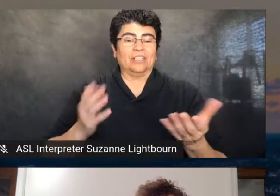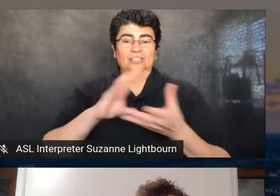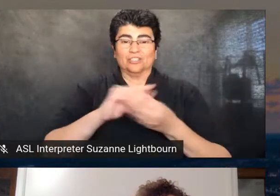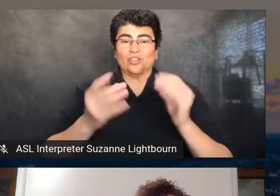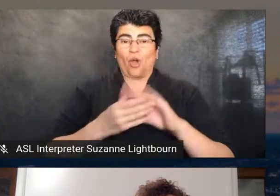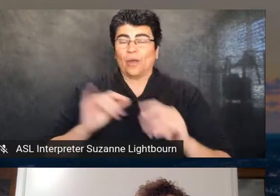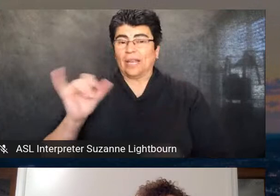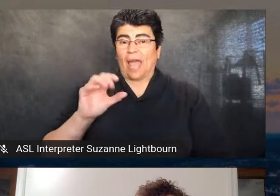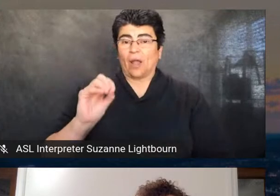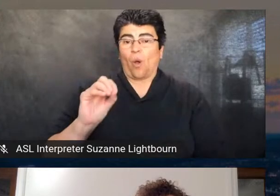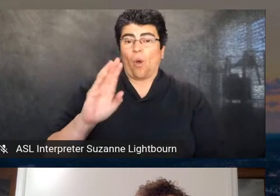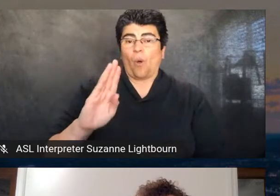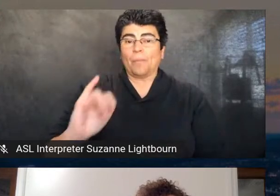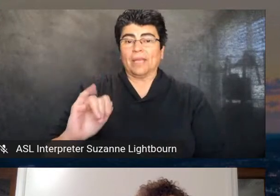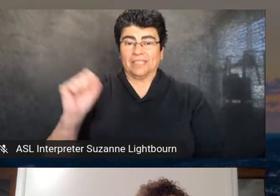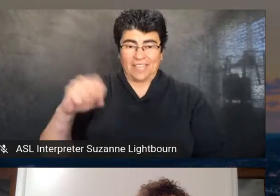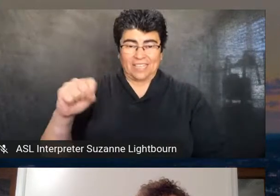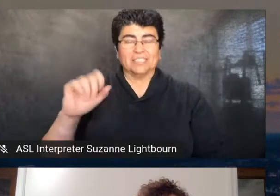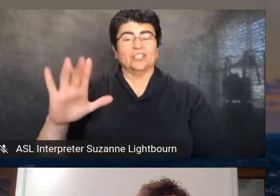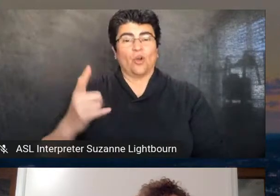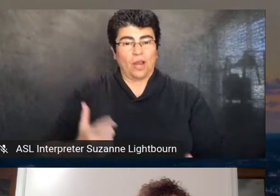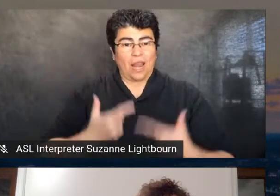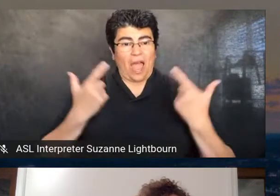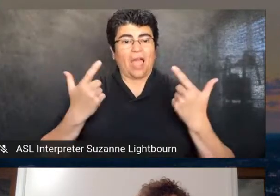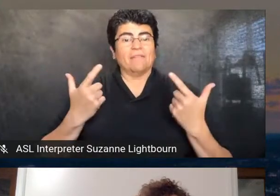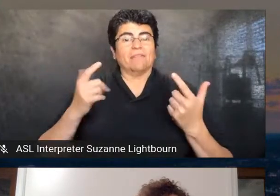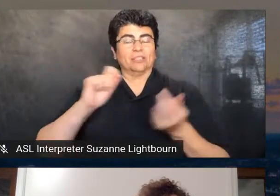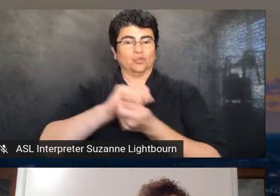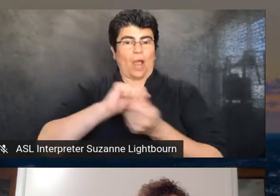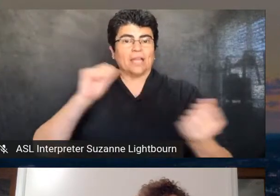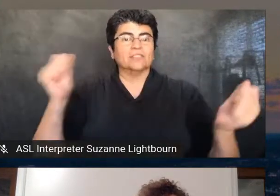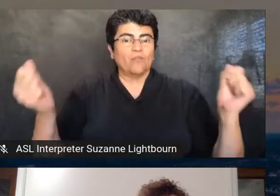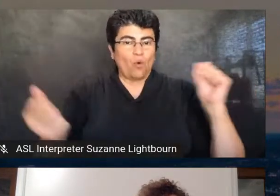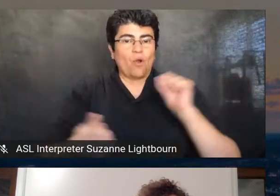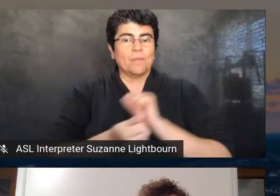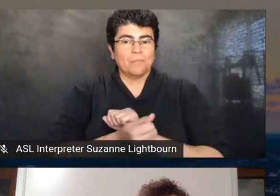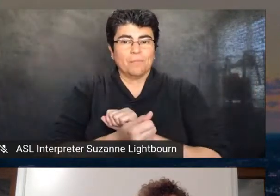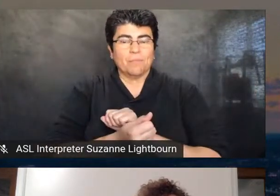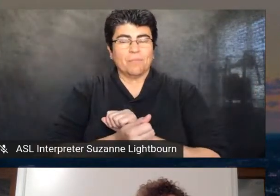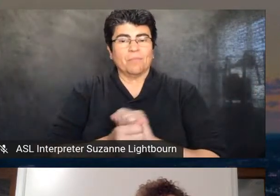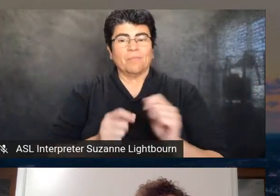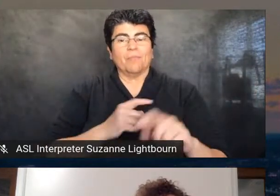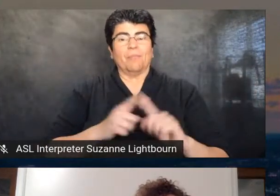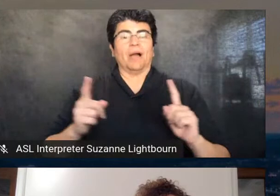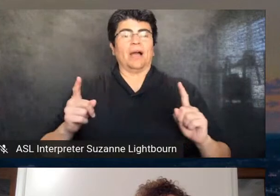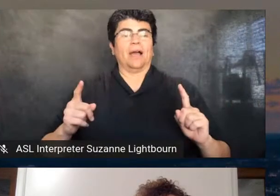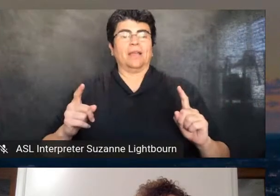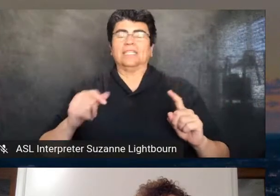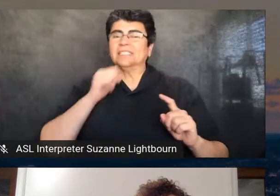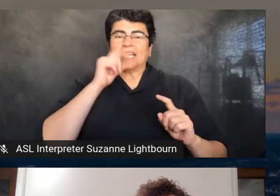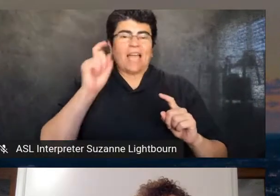where your life can transform, but it's never actually over,